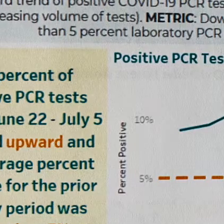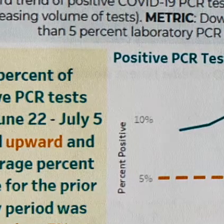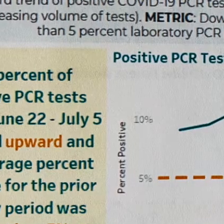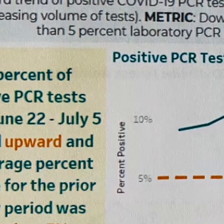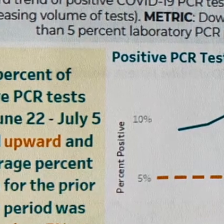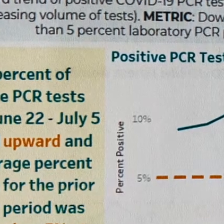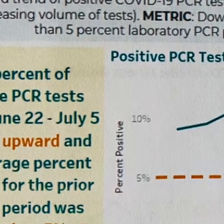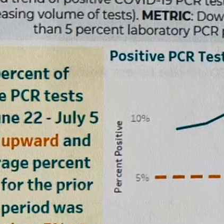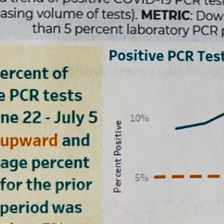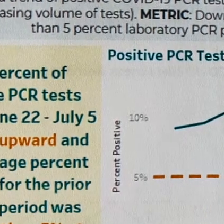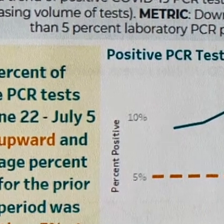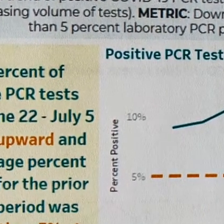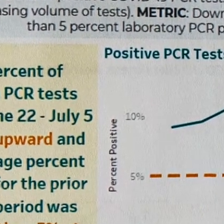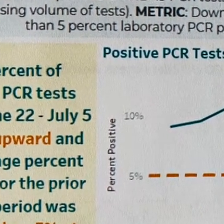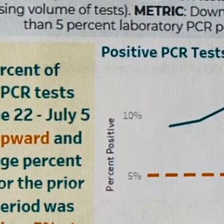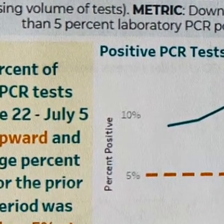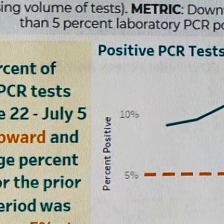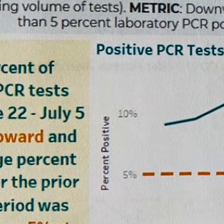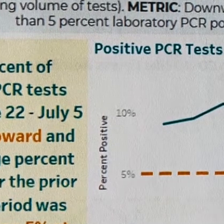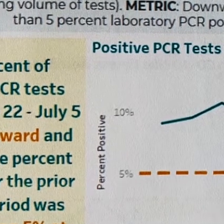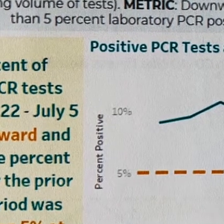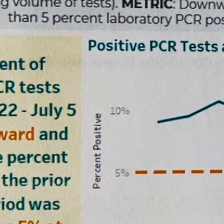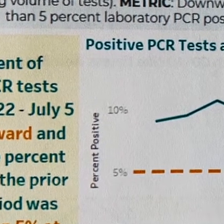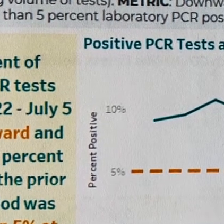That said, our percent possitivity is well over 5%,